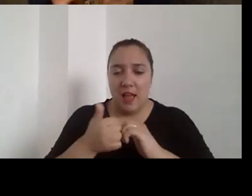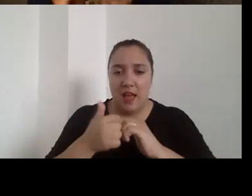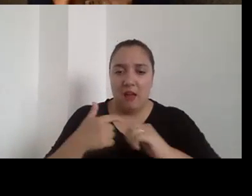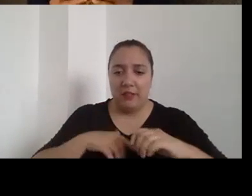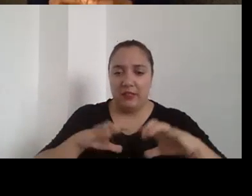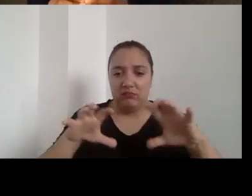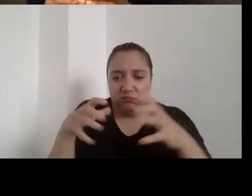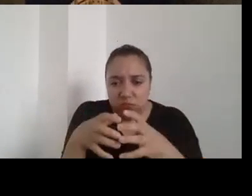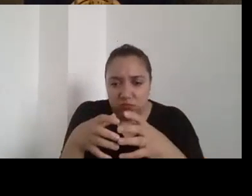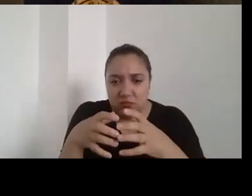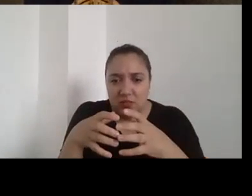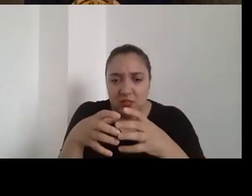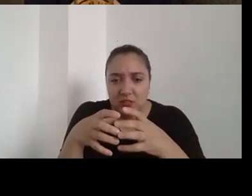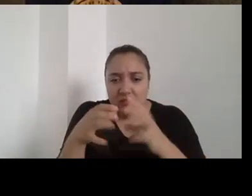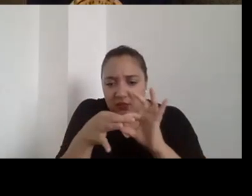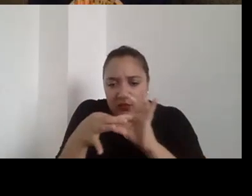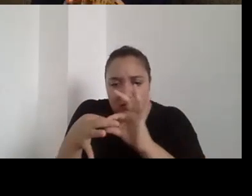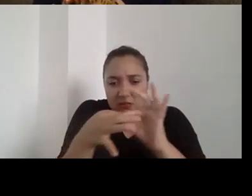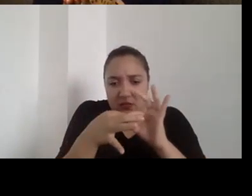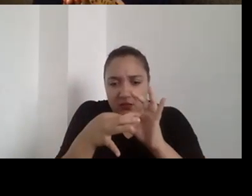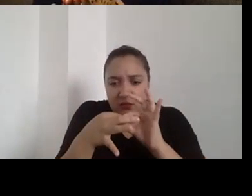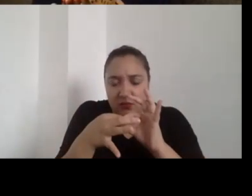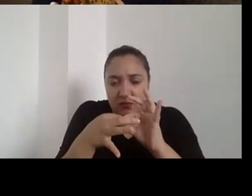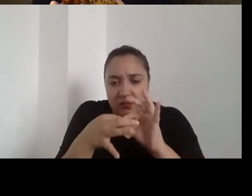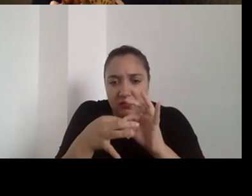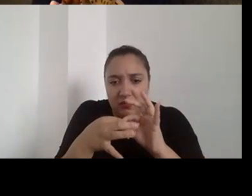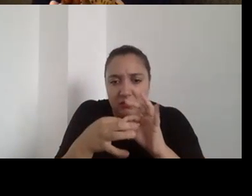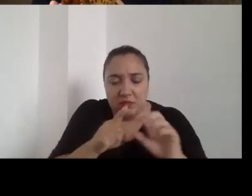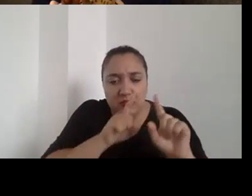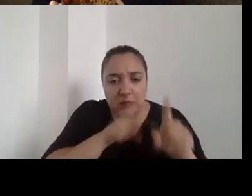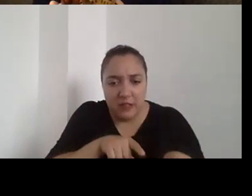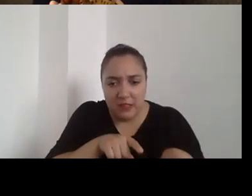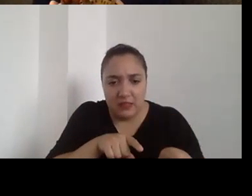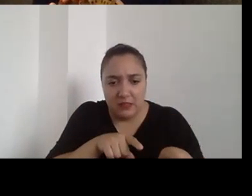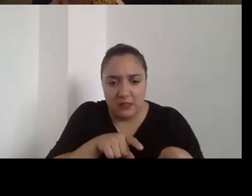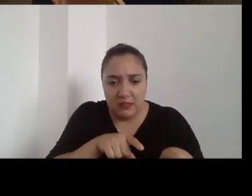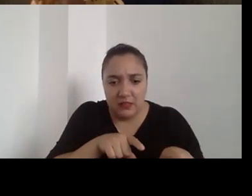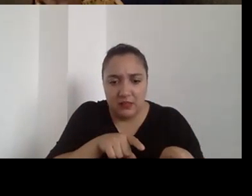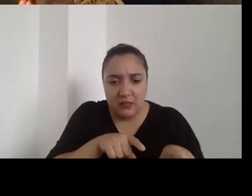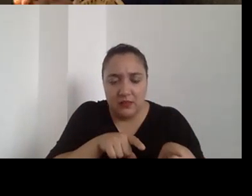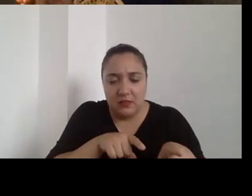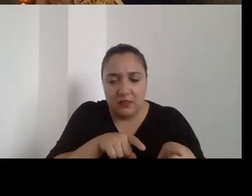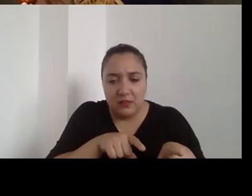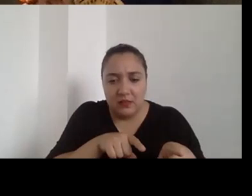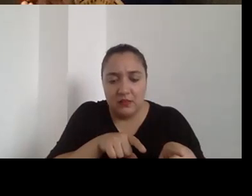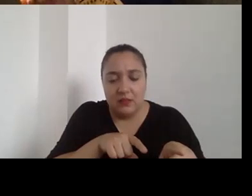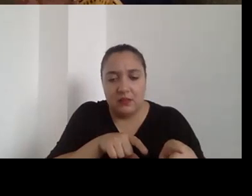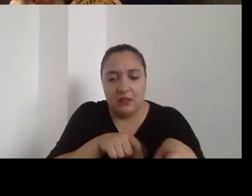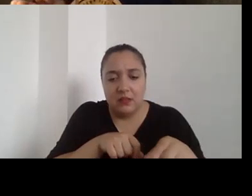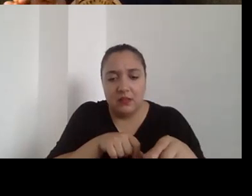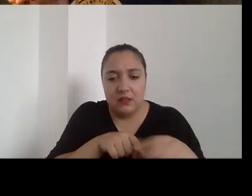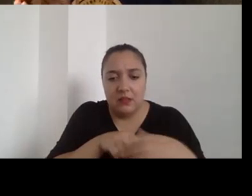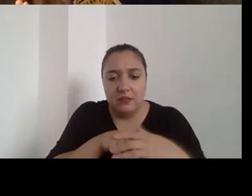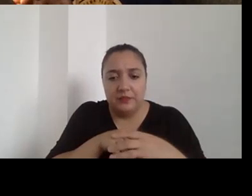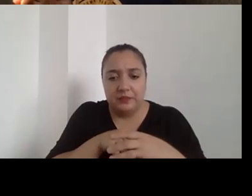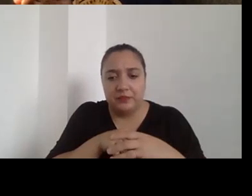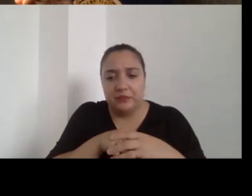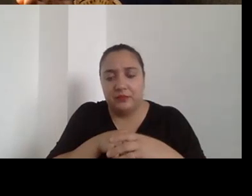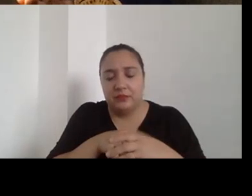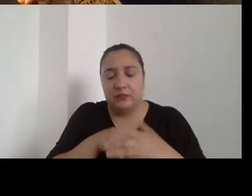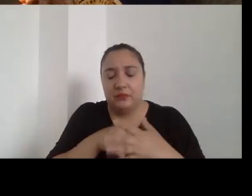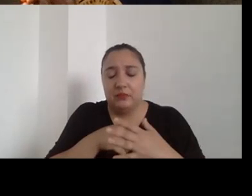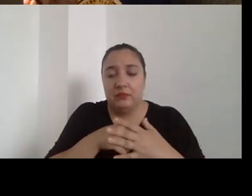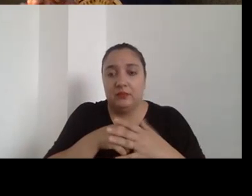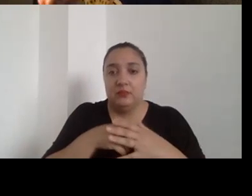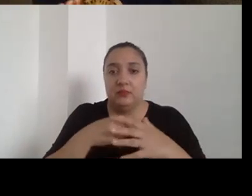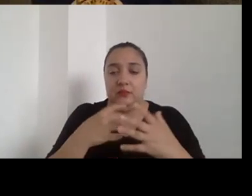unified response to reach for a system that looks at all of